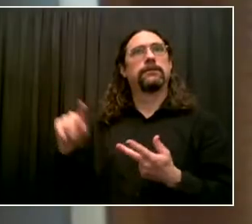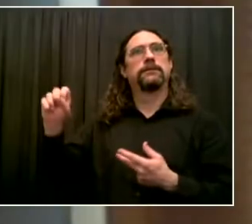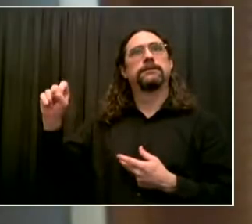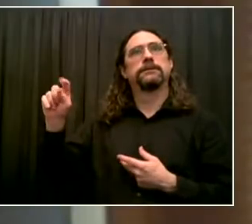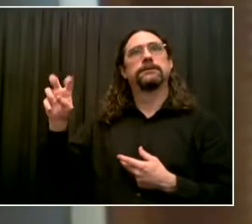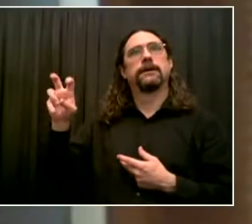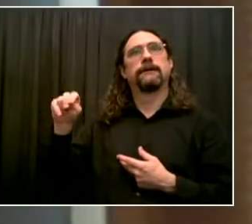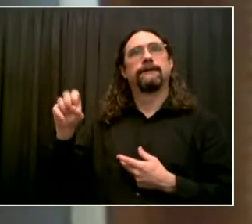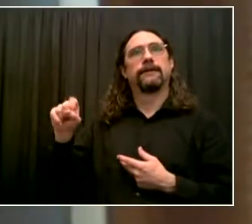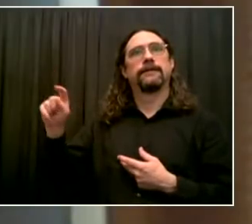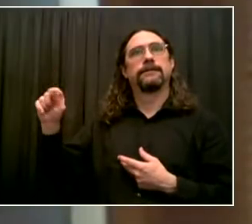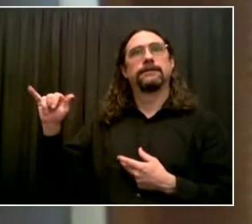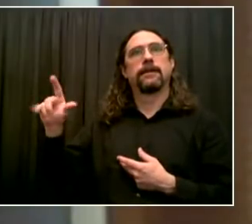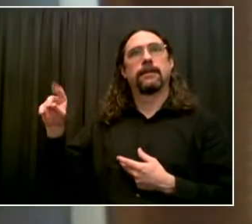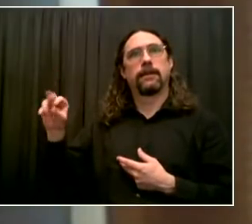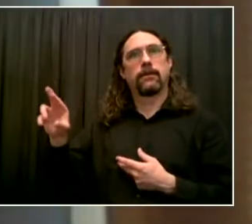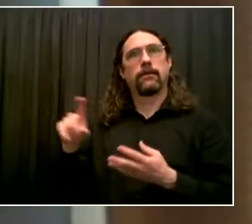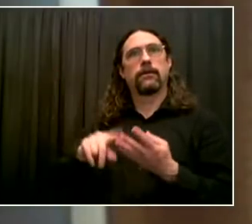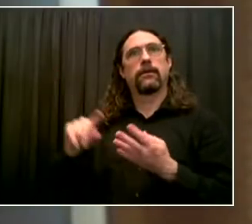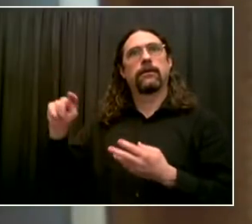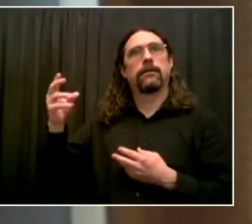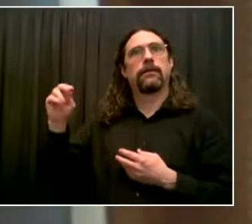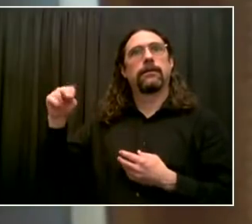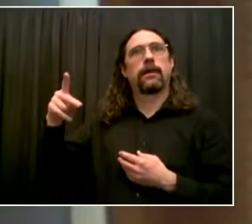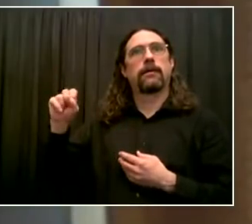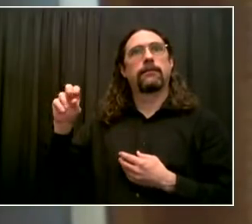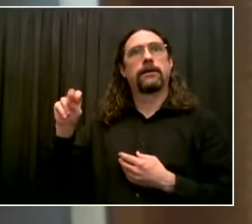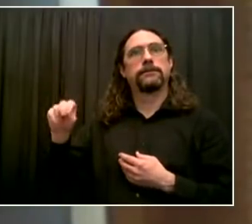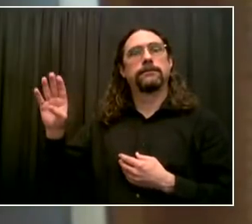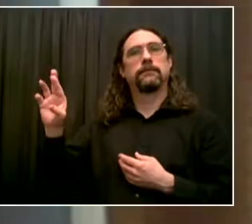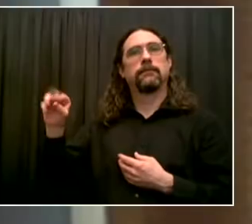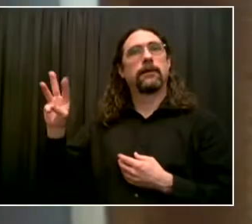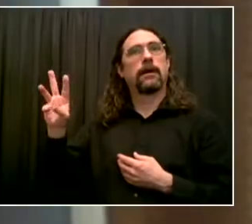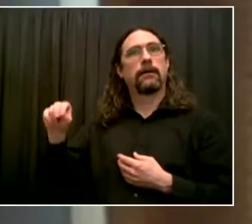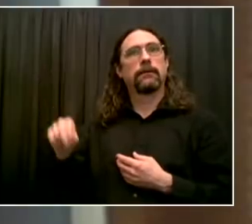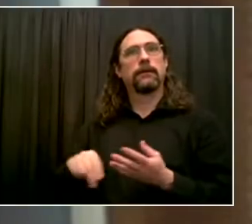MR. PERKINS AND MR. GLUFR.